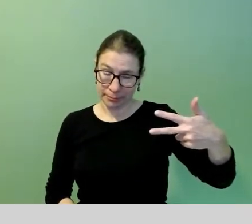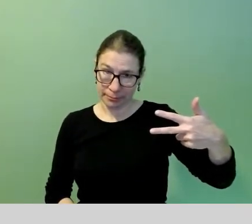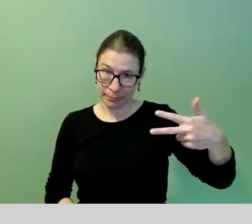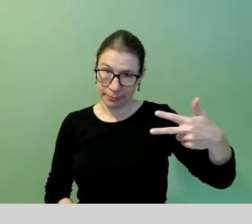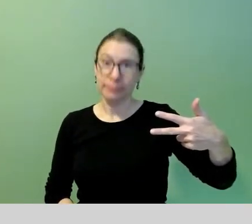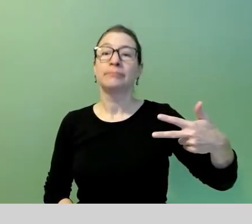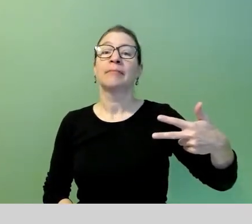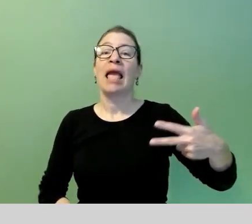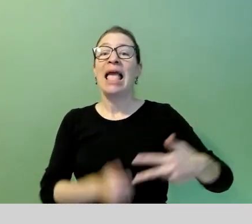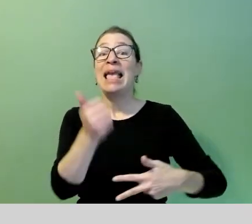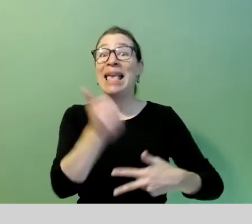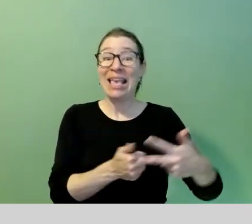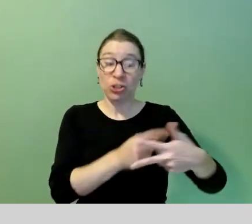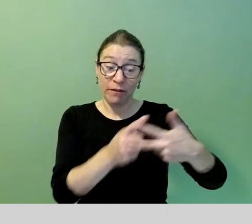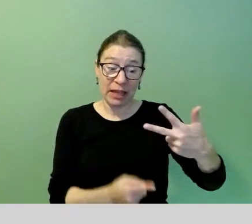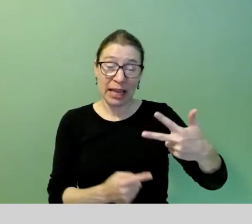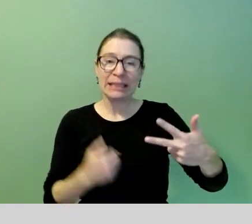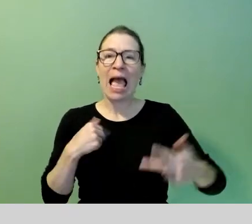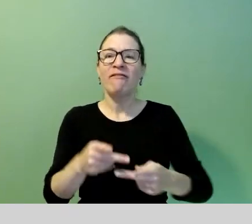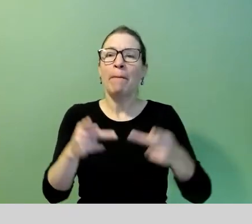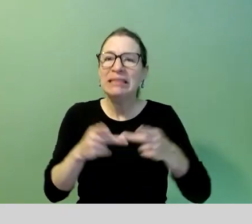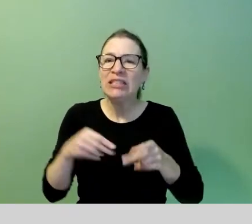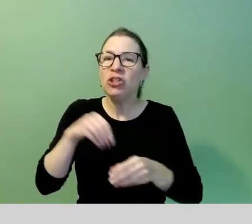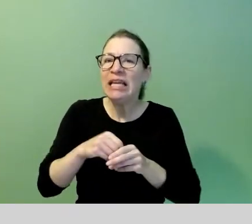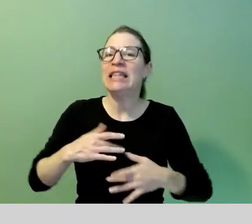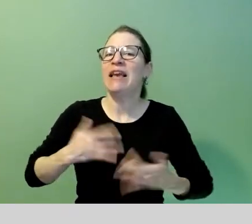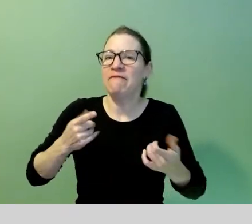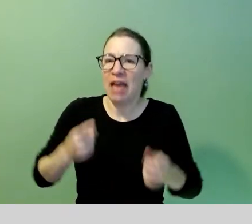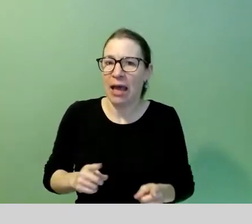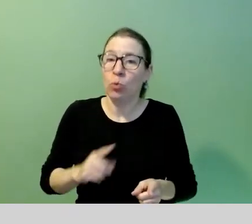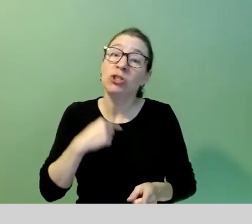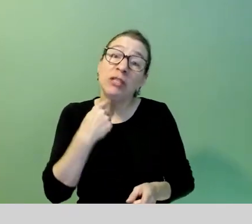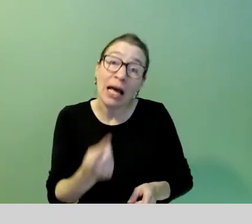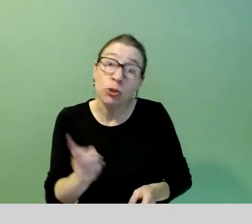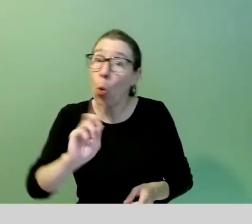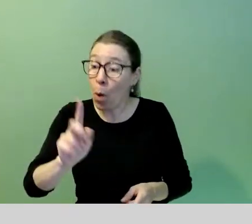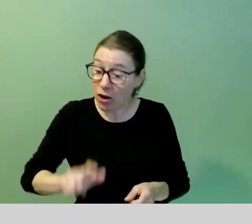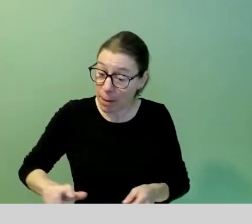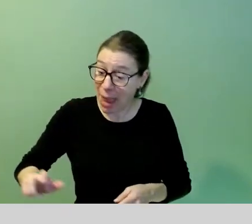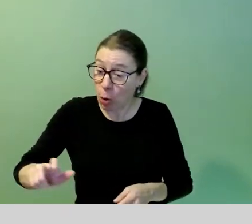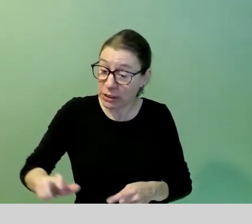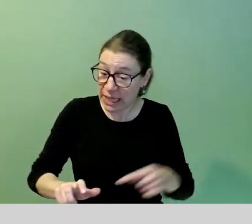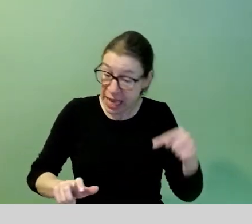Each of these will have a position in the event which tells you where the mouse is at, at the time of the event.